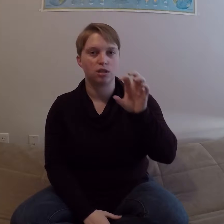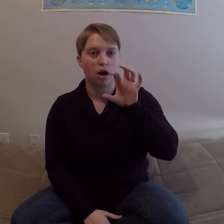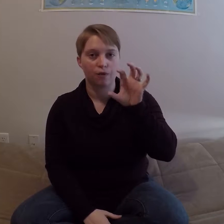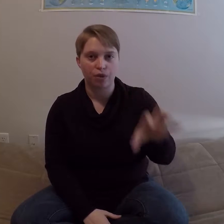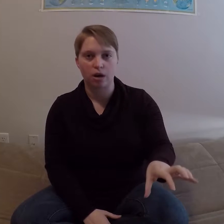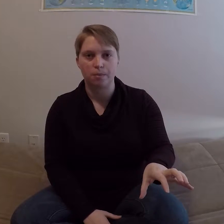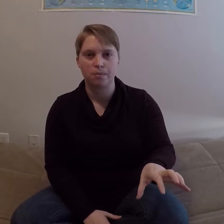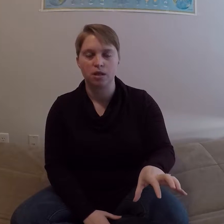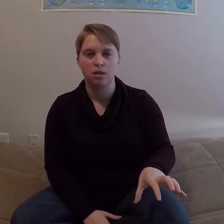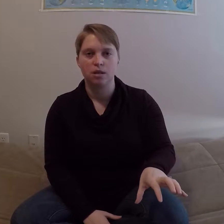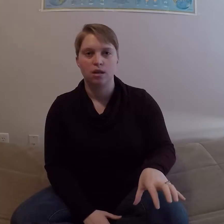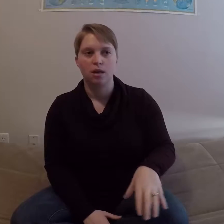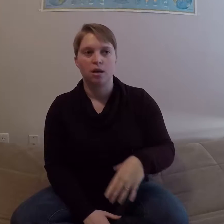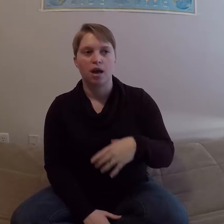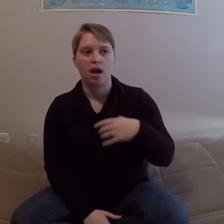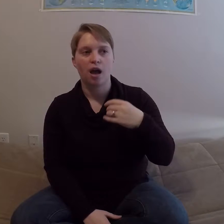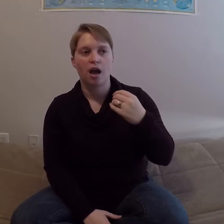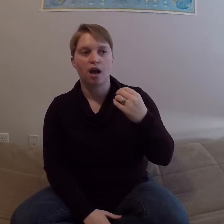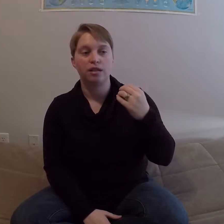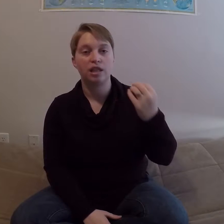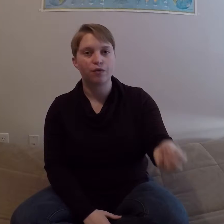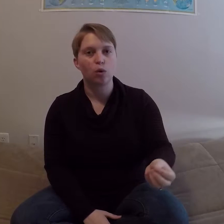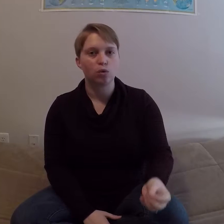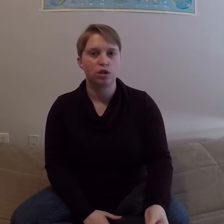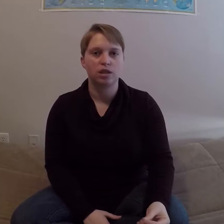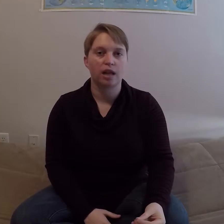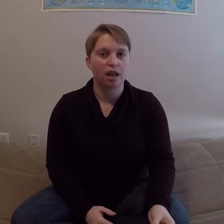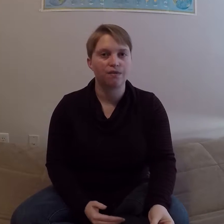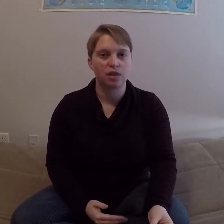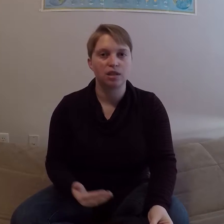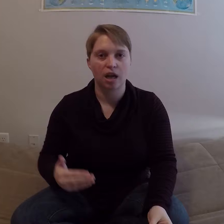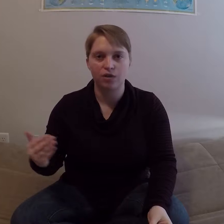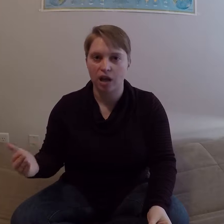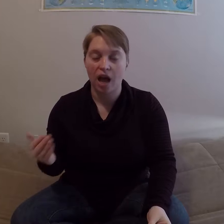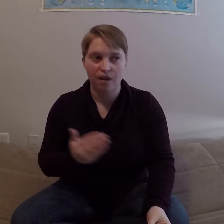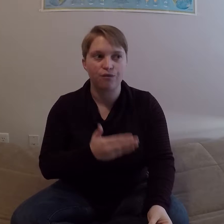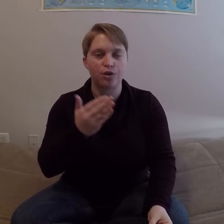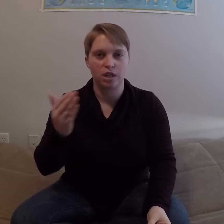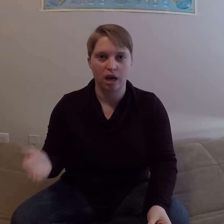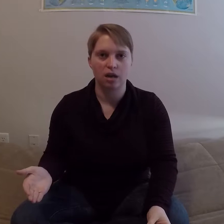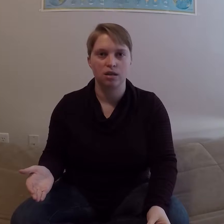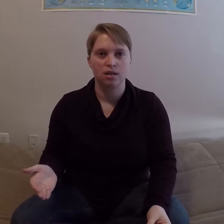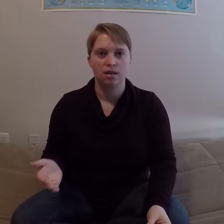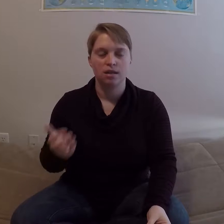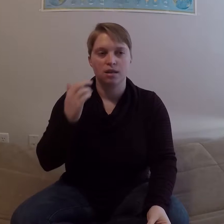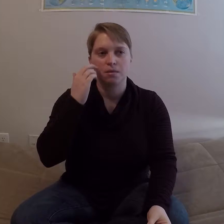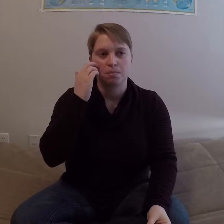of them and the difficulties that they face everyday.